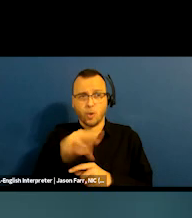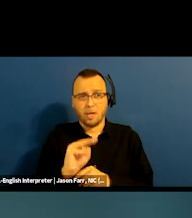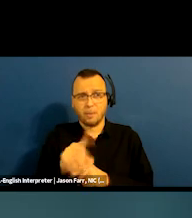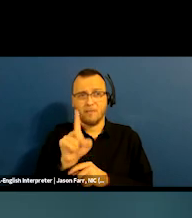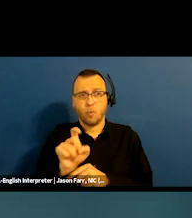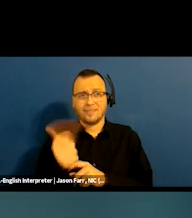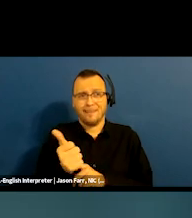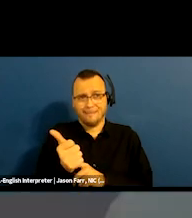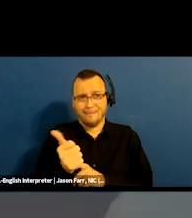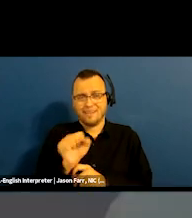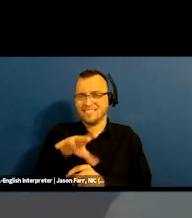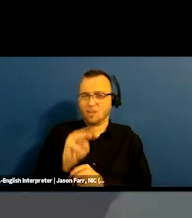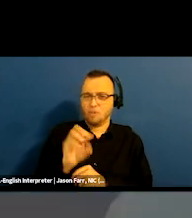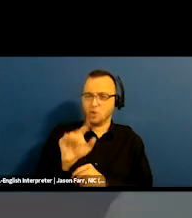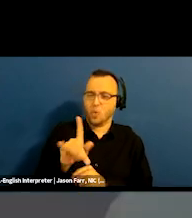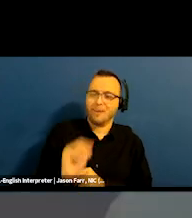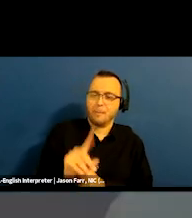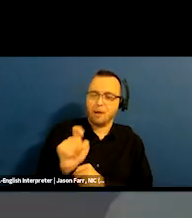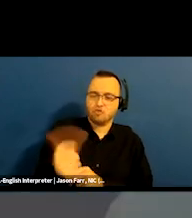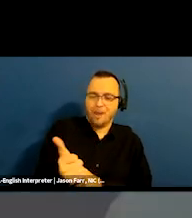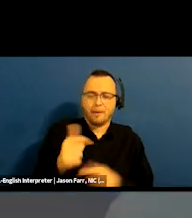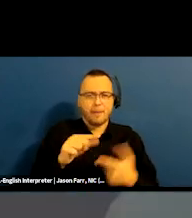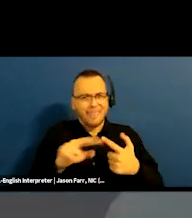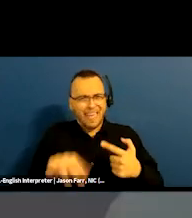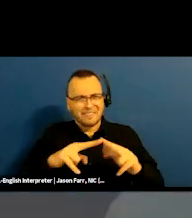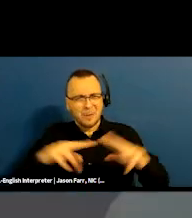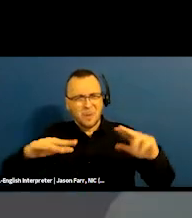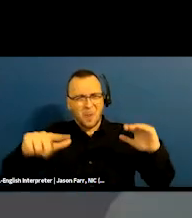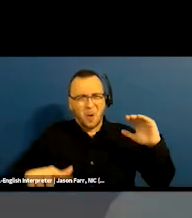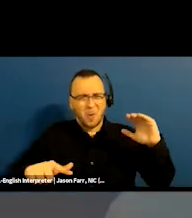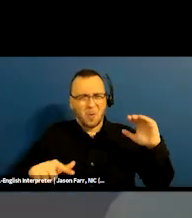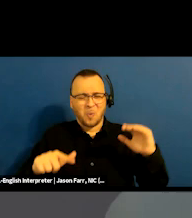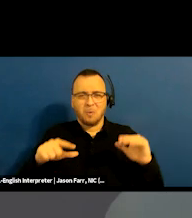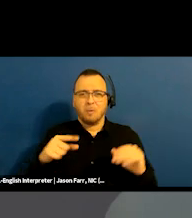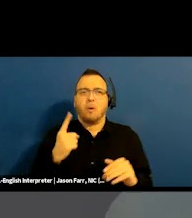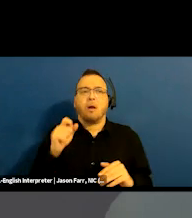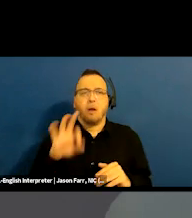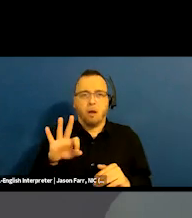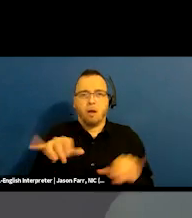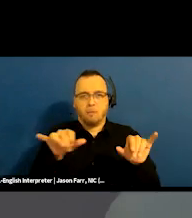I intubated her, and while I was basically making arrangements to send her to the ICU, we got this,